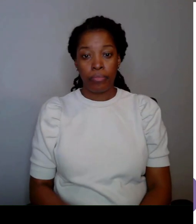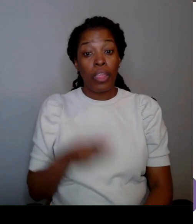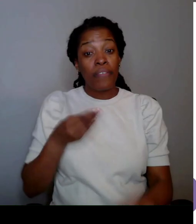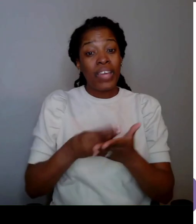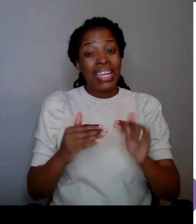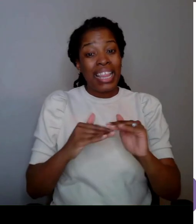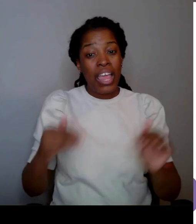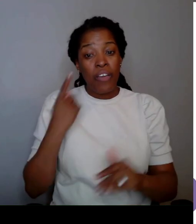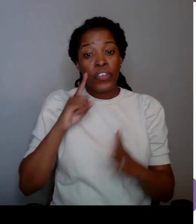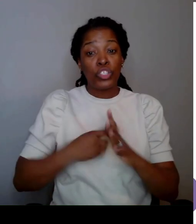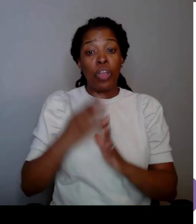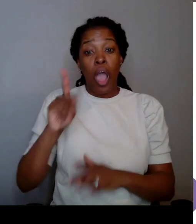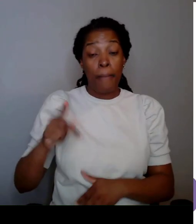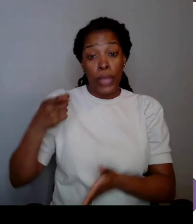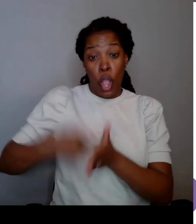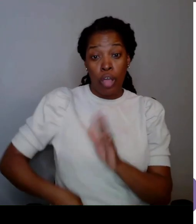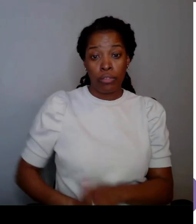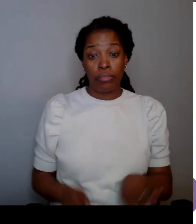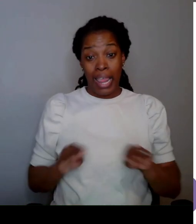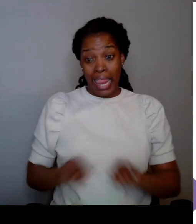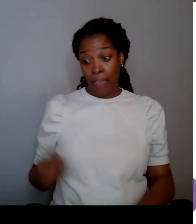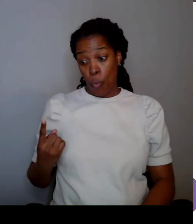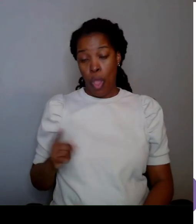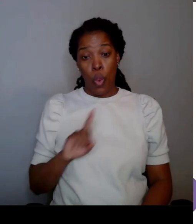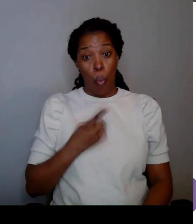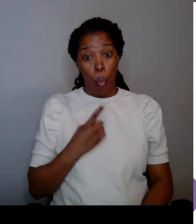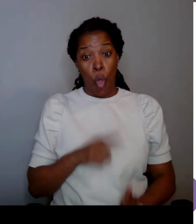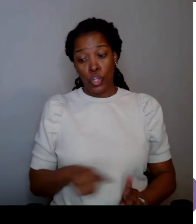reviewed by VR counselor and participant.